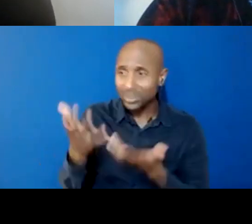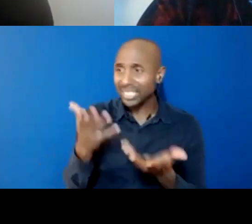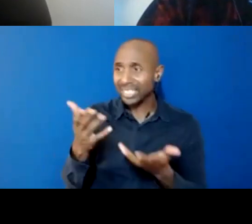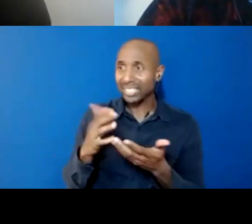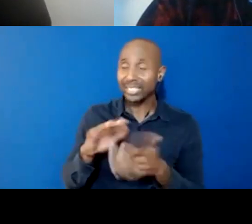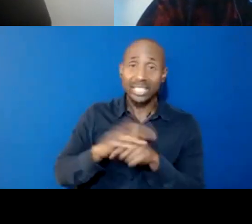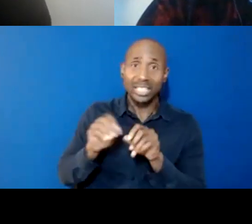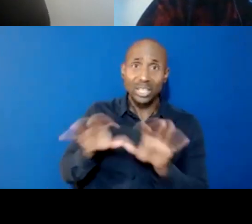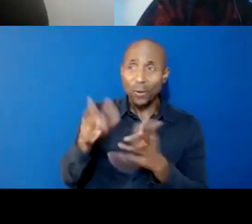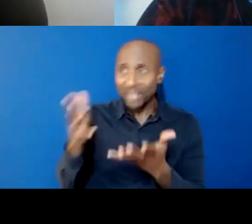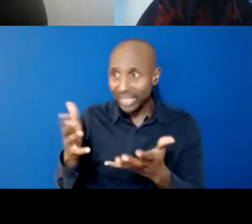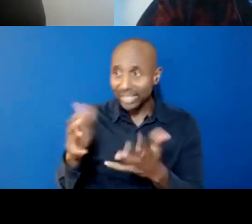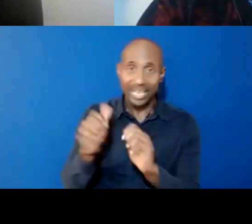the places that they were in.